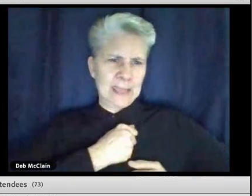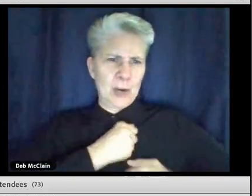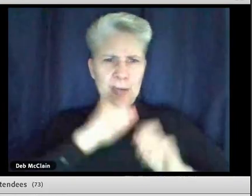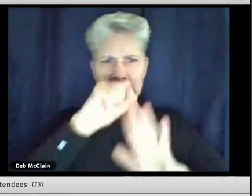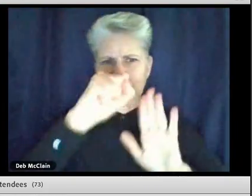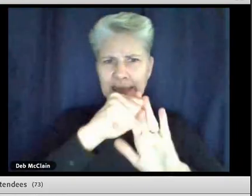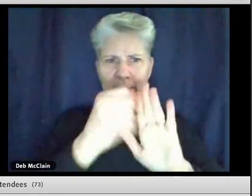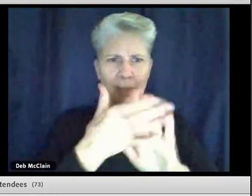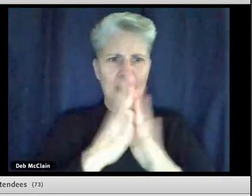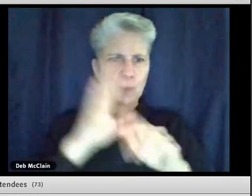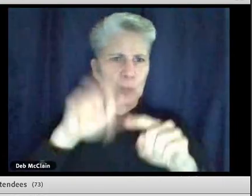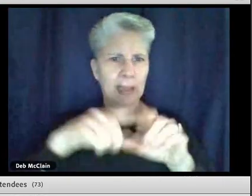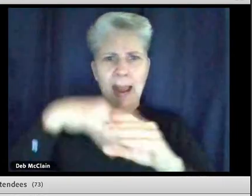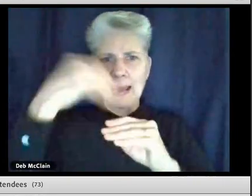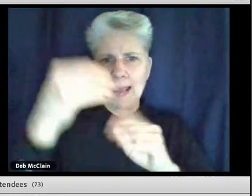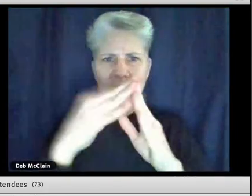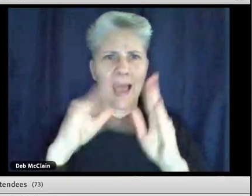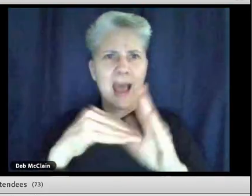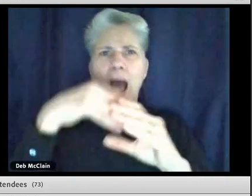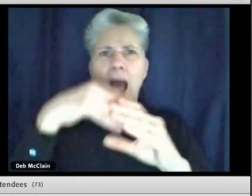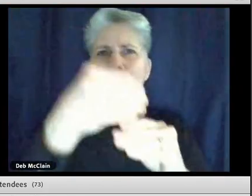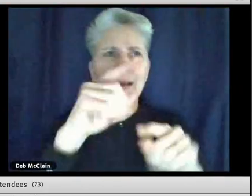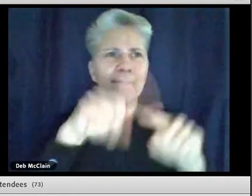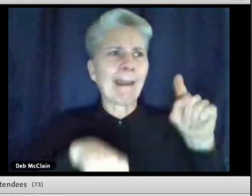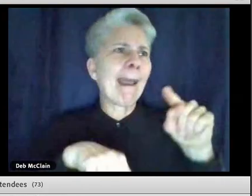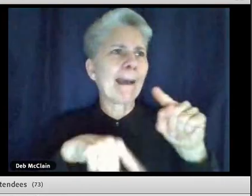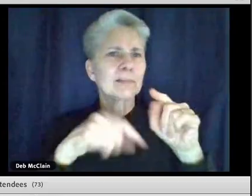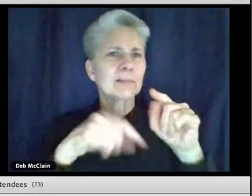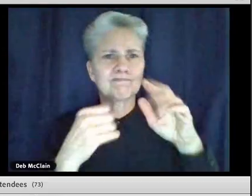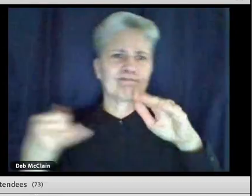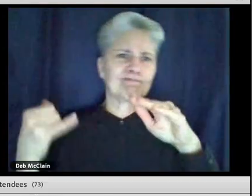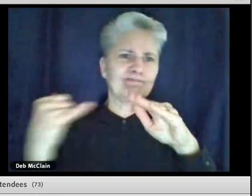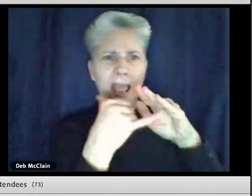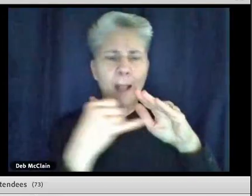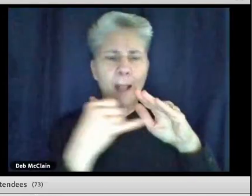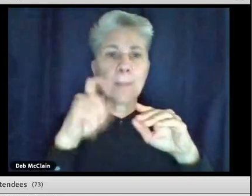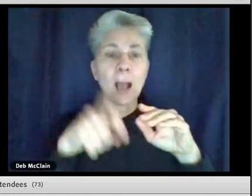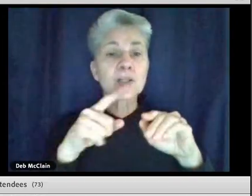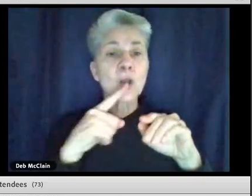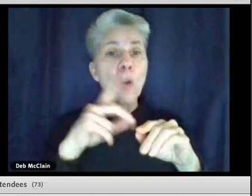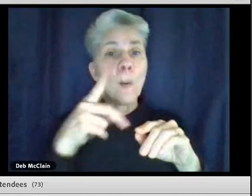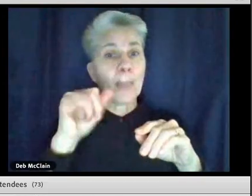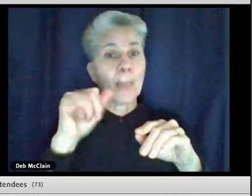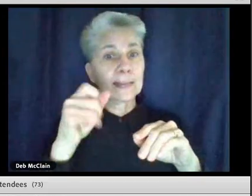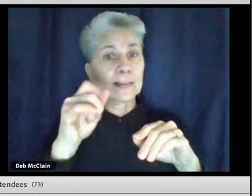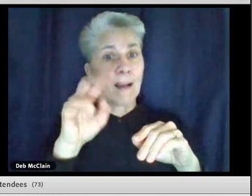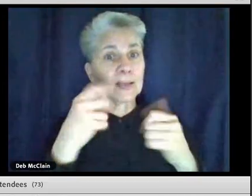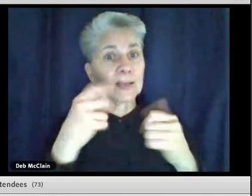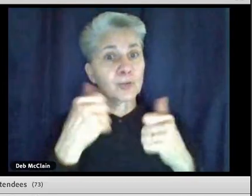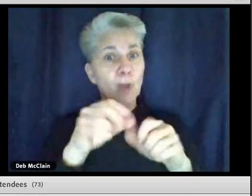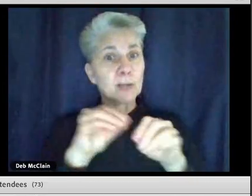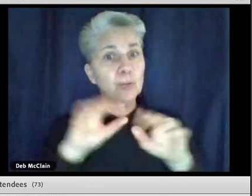is going to come in, and it's going to be like a military state where you can't leave your house. You can't even go outside.